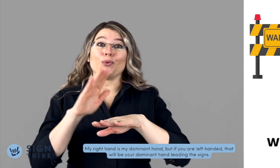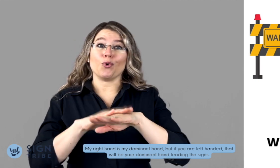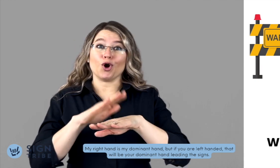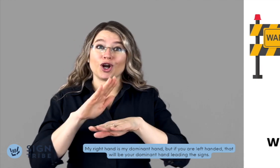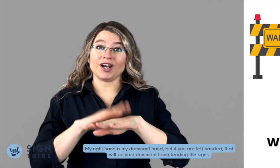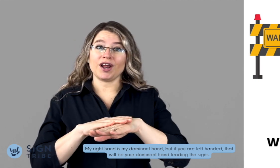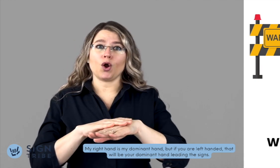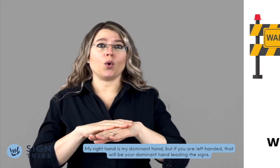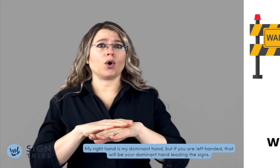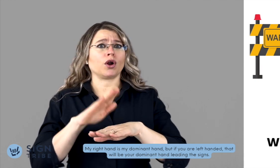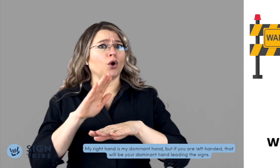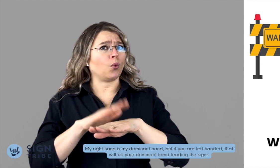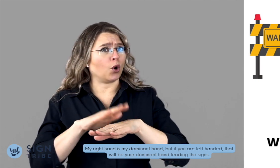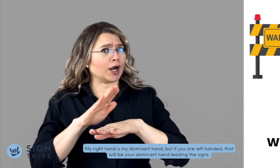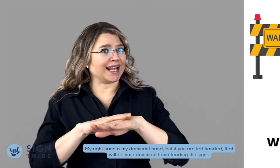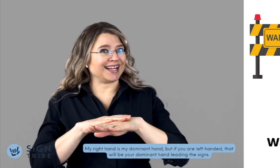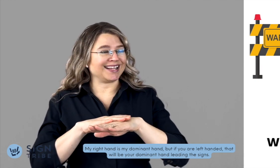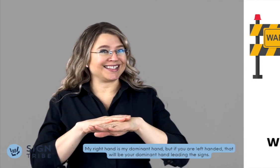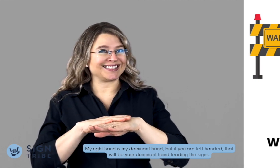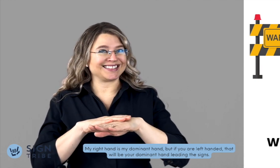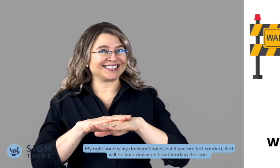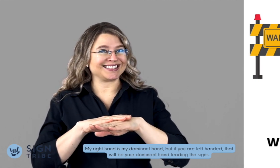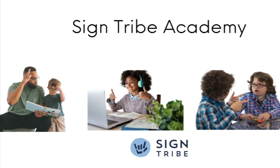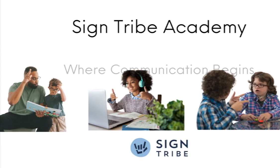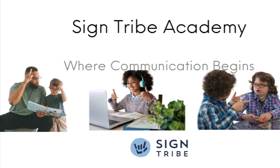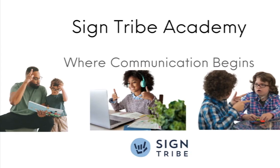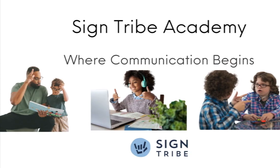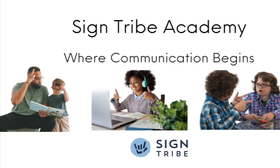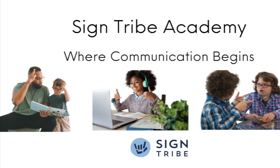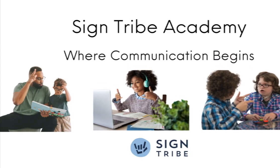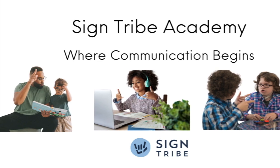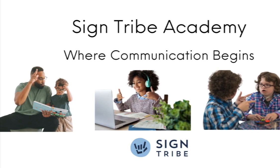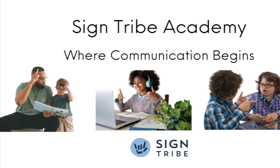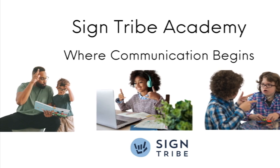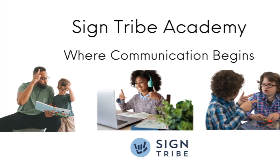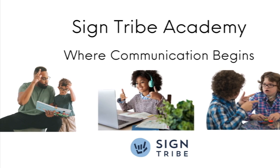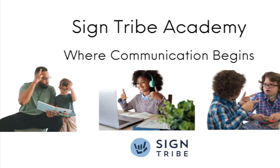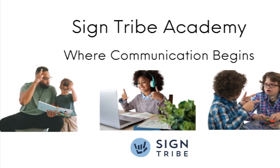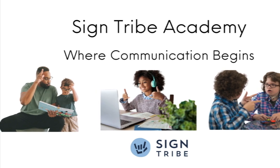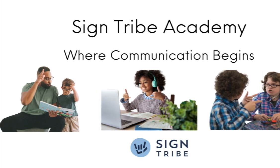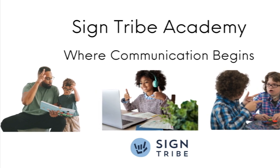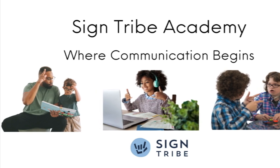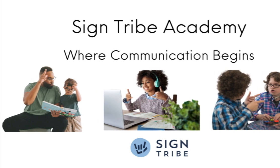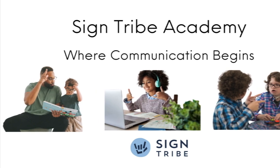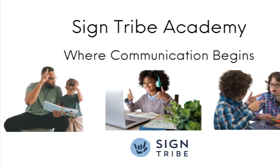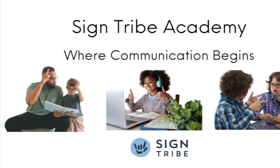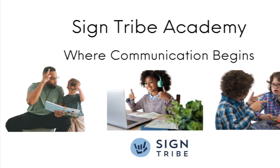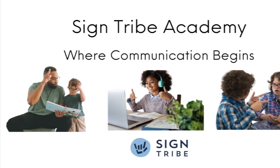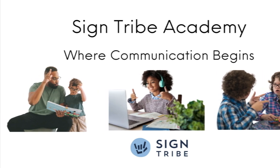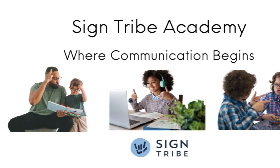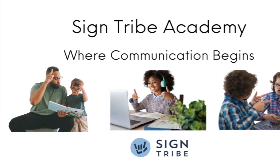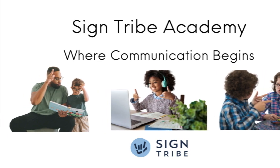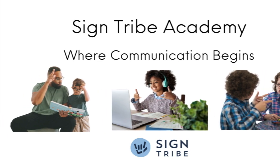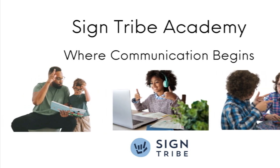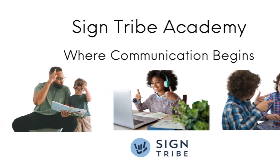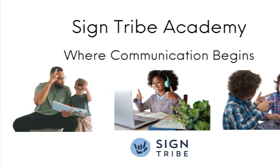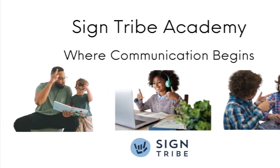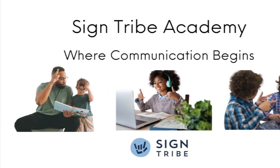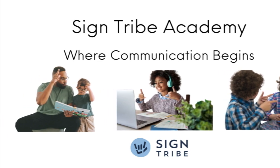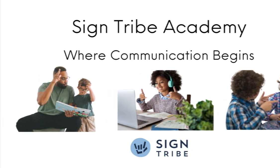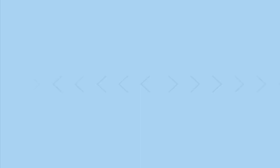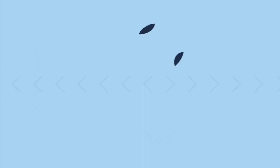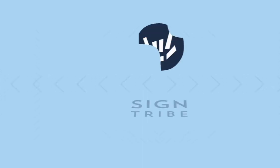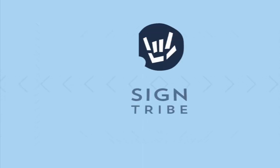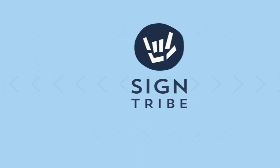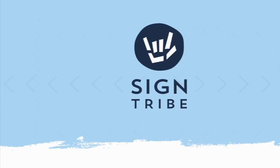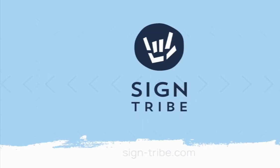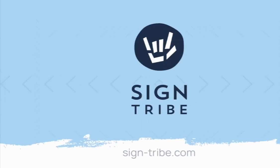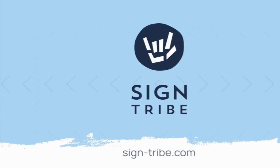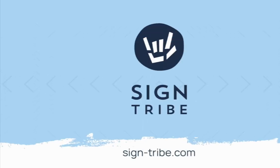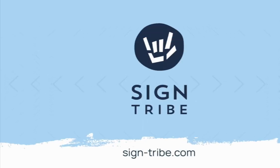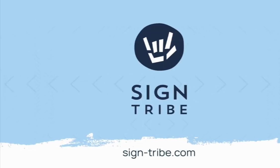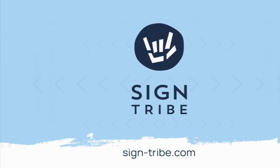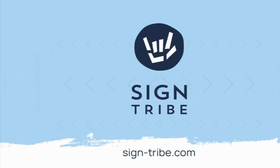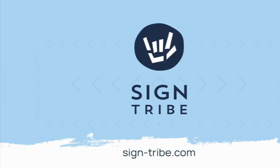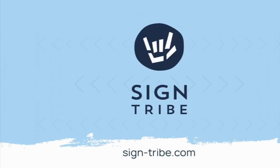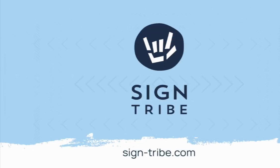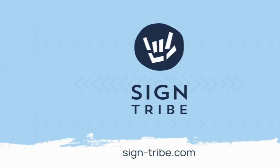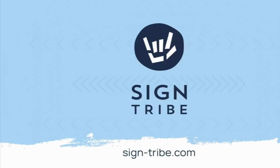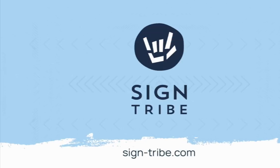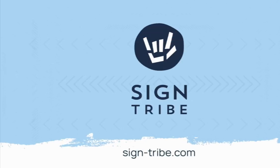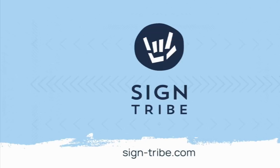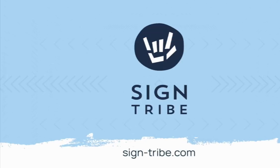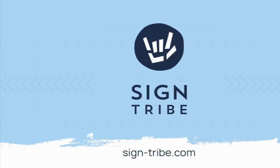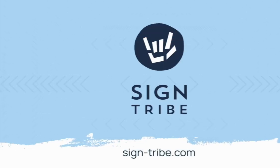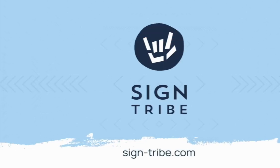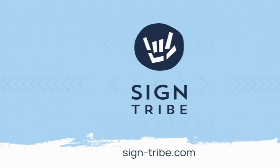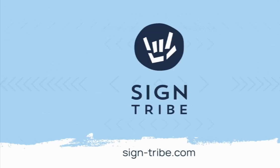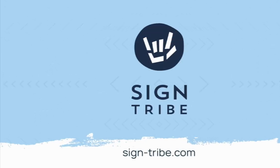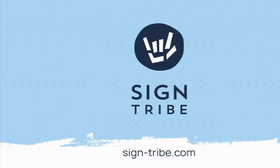Warn or warning.